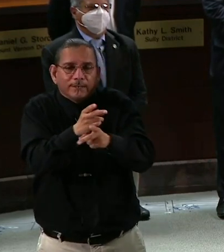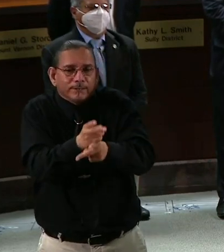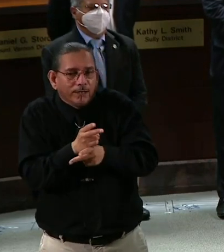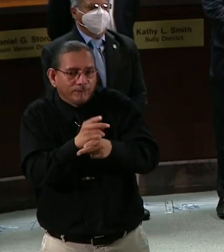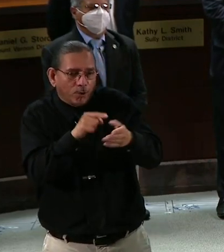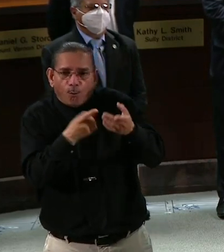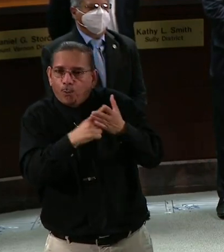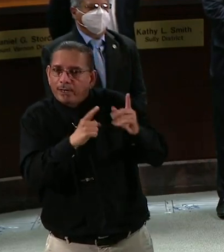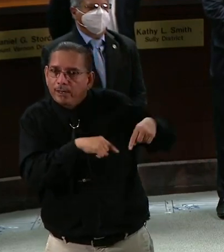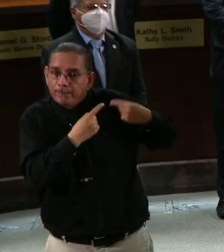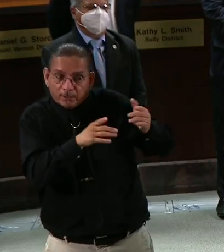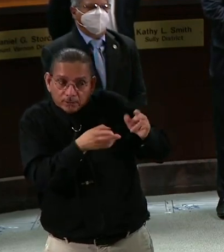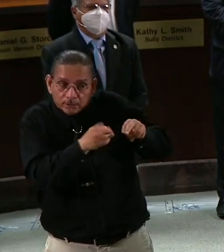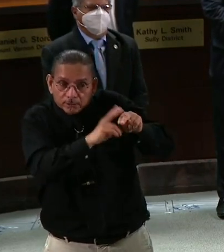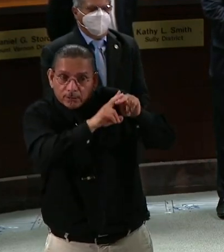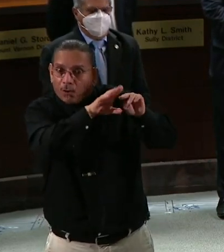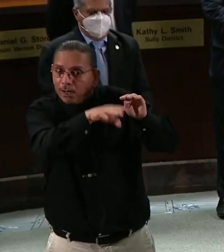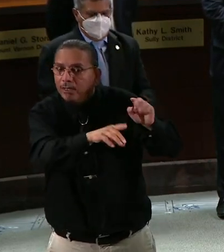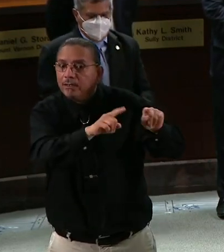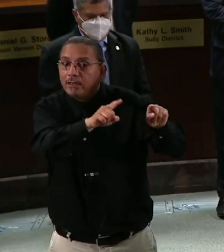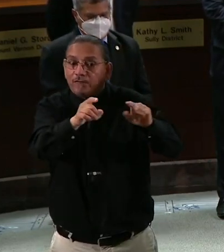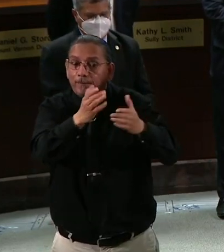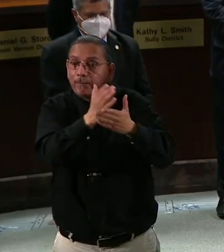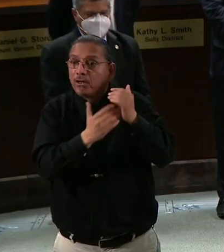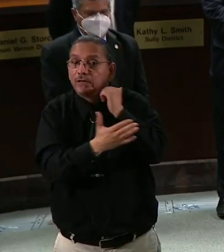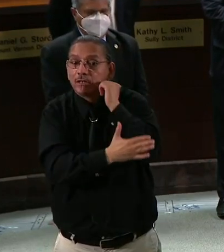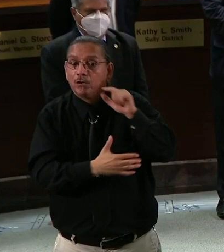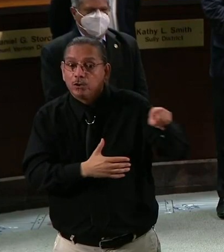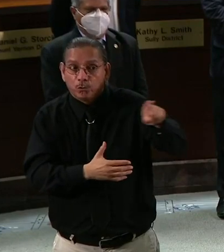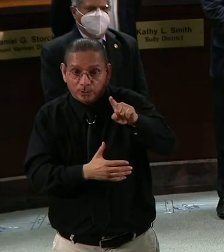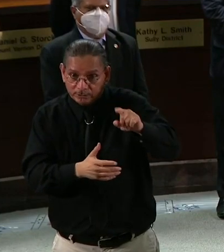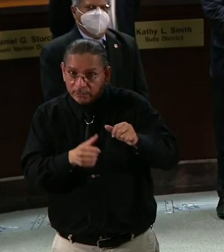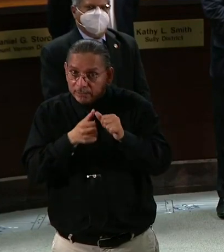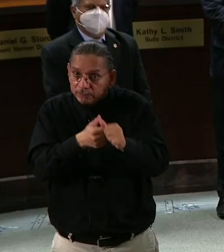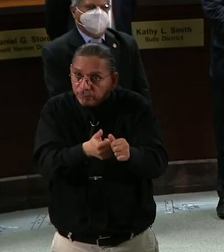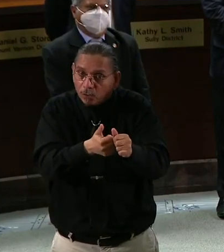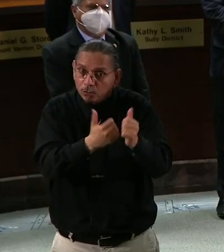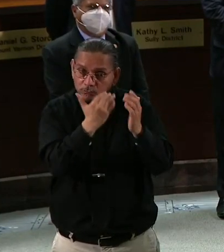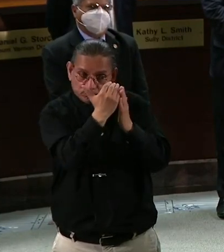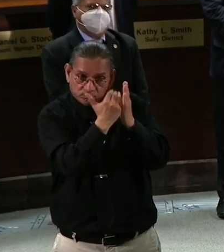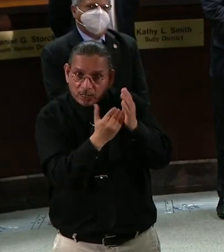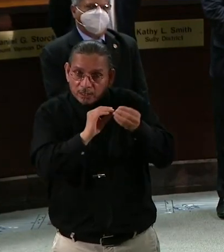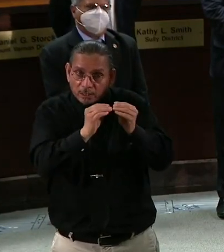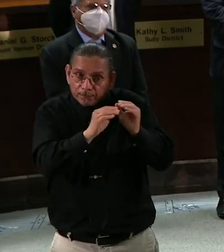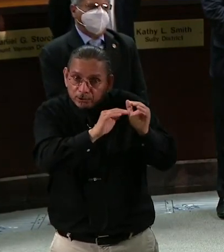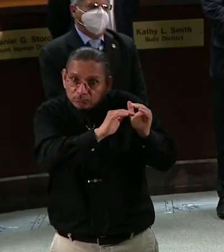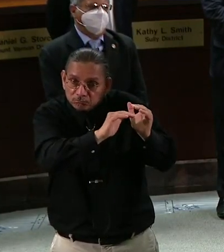AGAIN- I'M WATCHING CLOSELY WHAT IS GOING ON IN OTHER PARTS